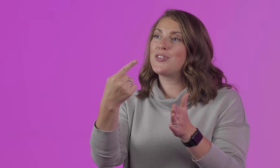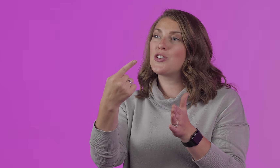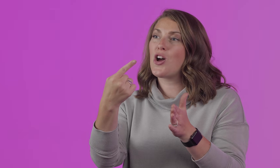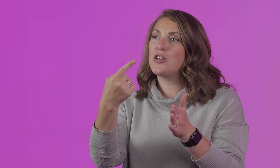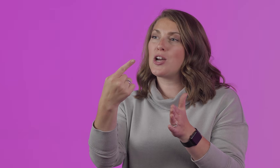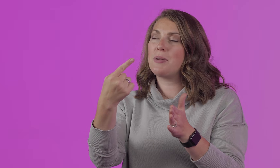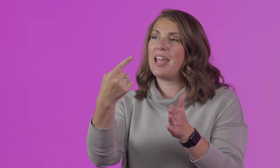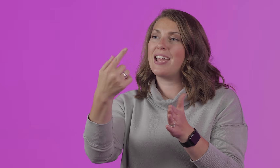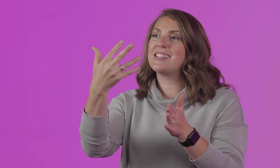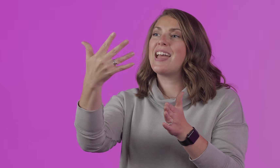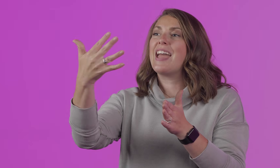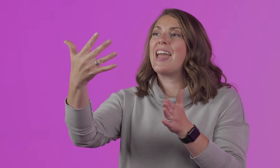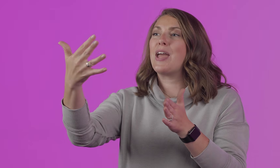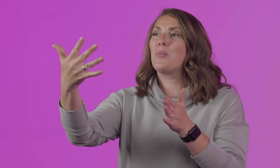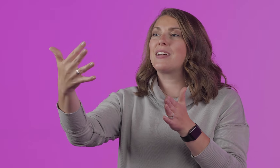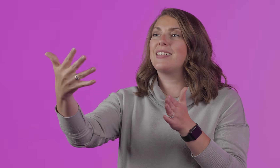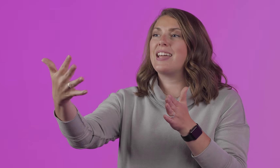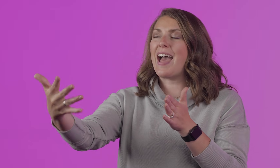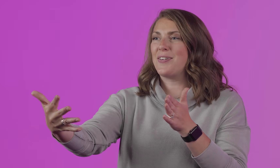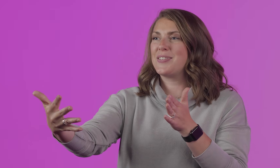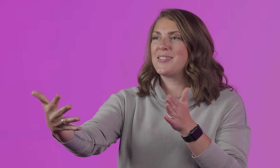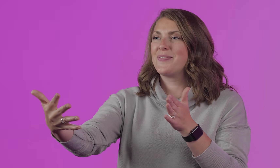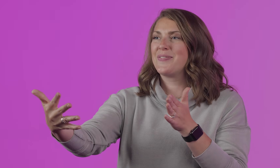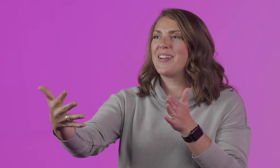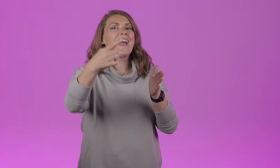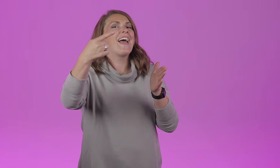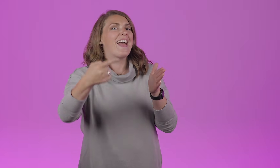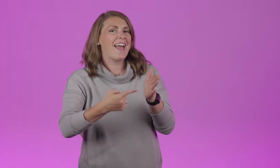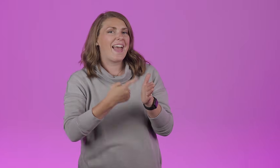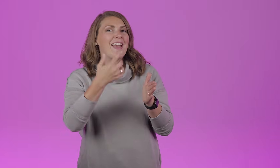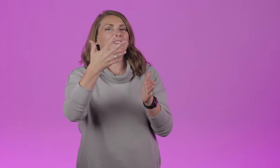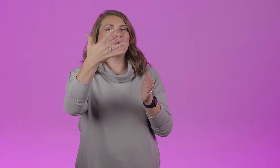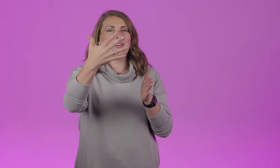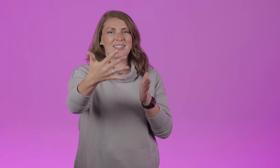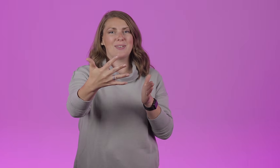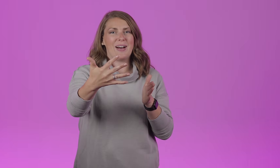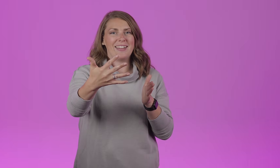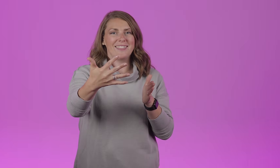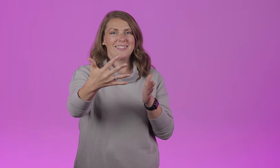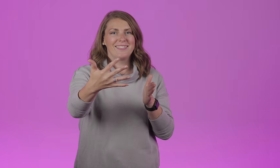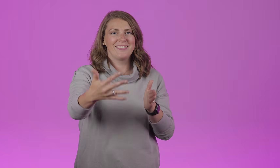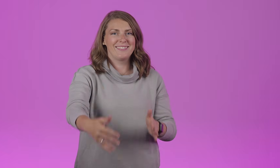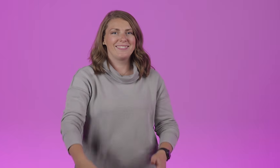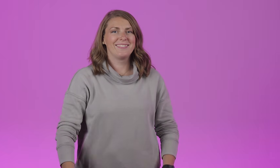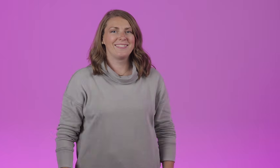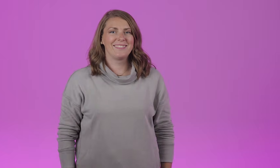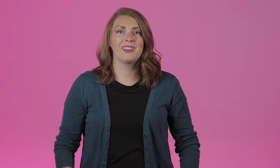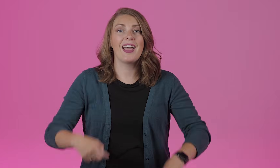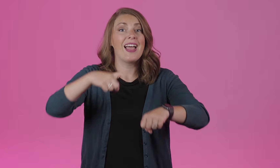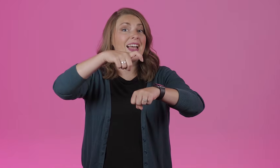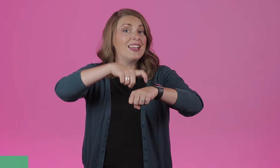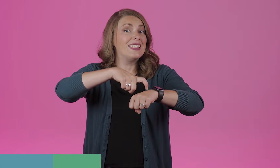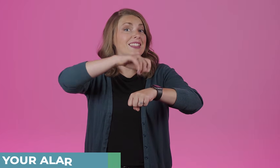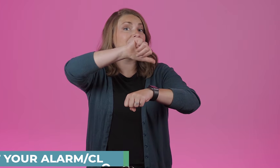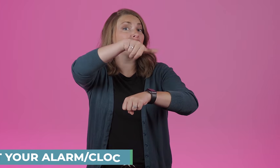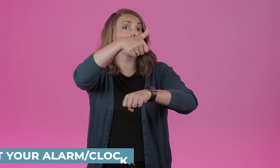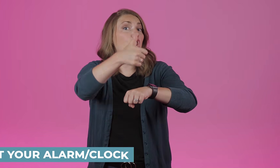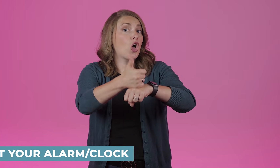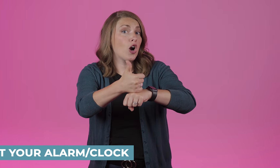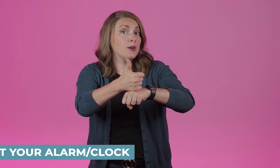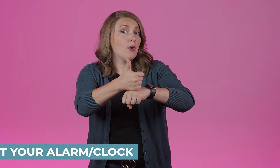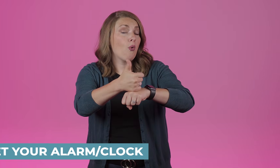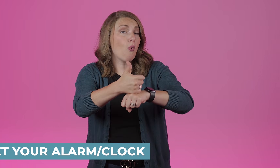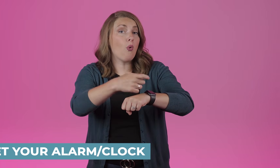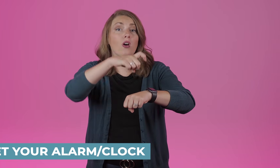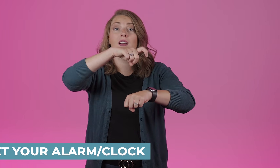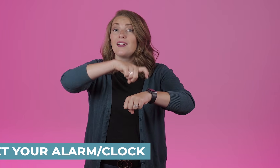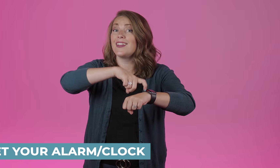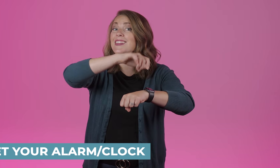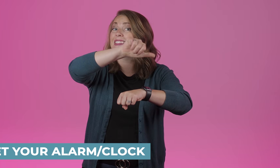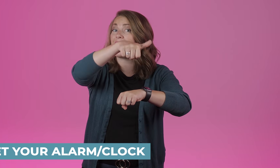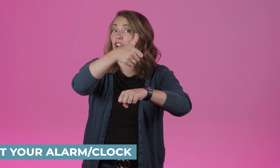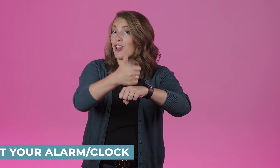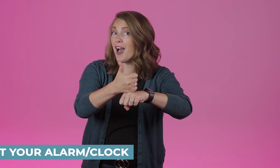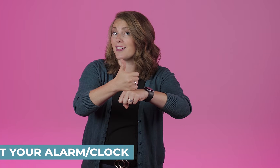your non-dominant hand and wiggling out 'every once in a while.' 'Set your alarm or set a clock,'